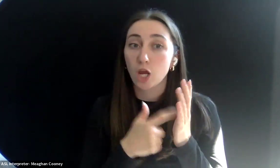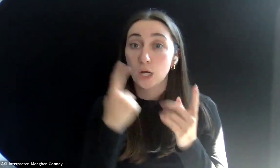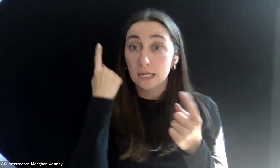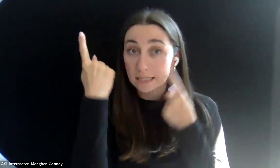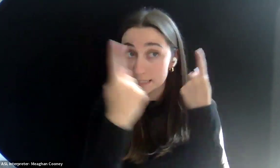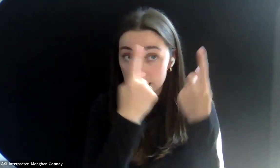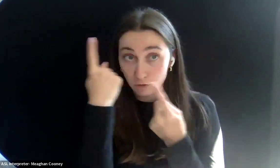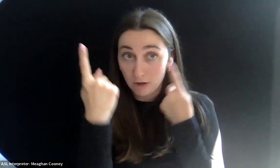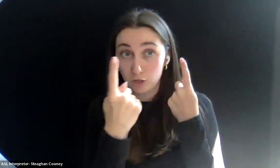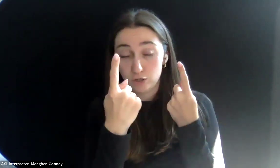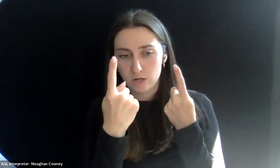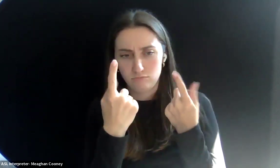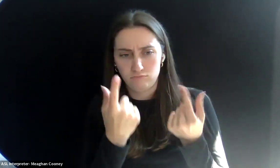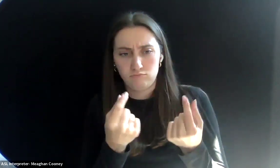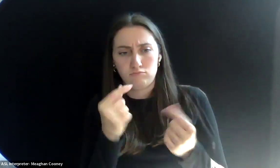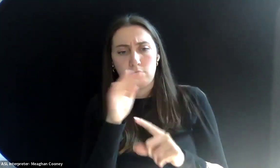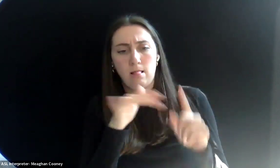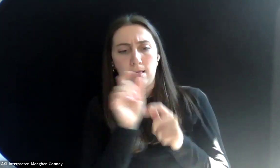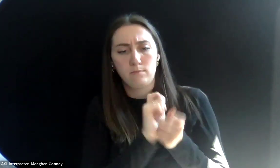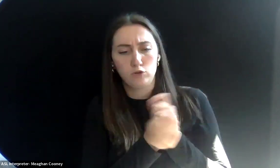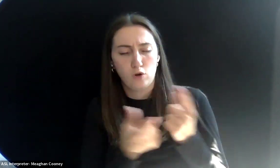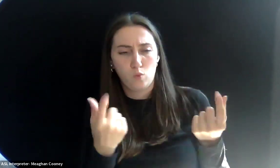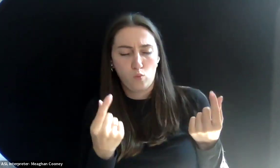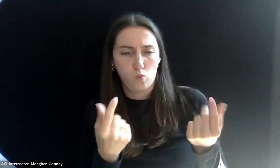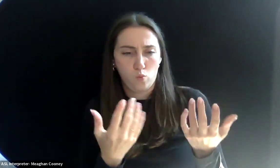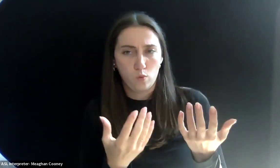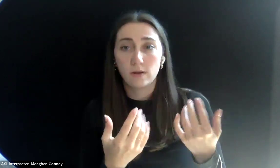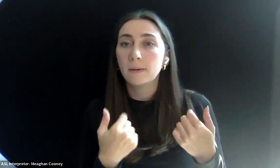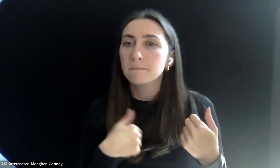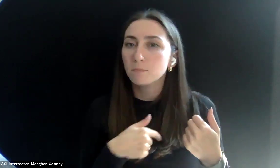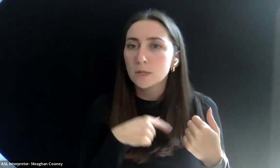So we're not intending to limit this requirement to the